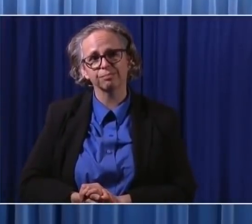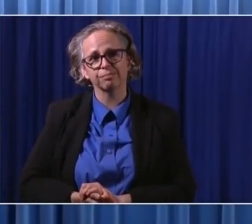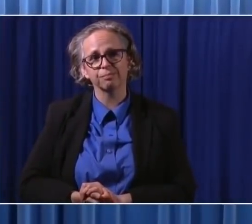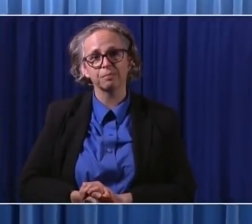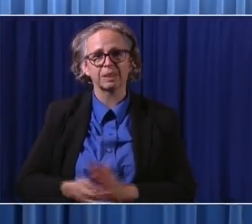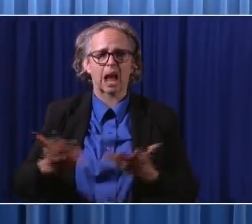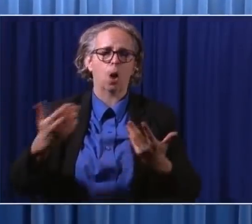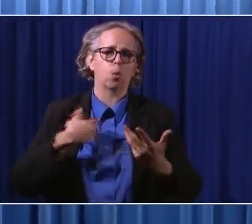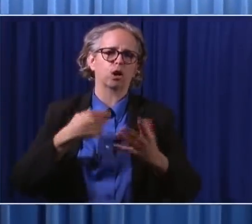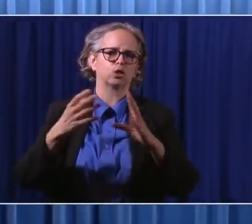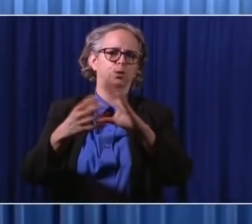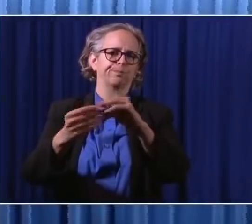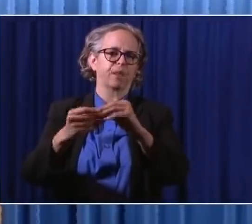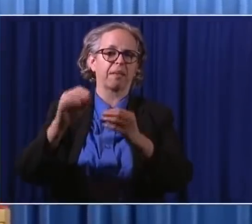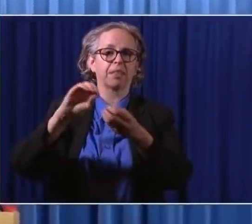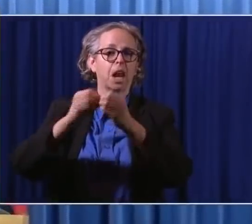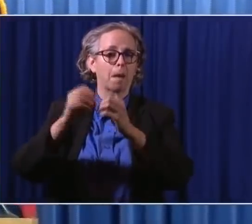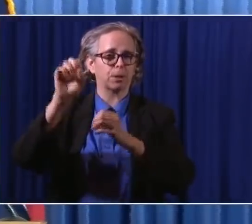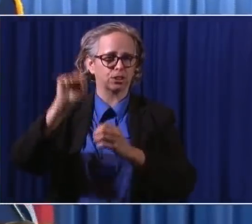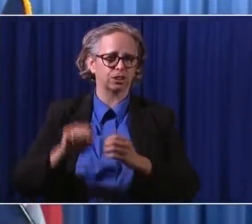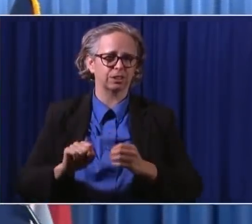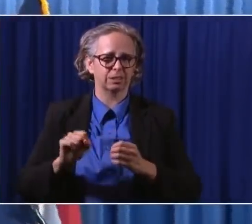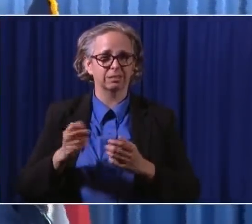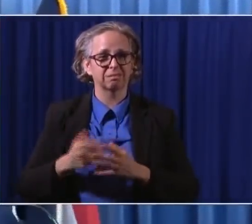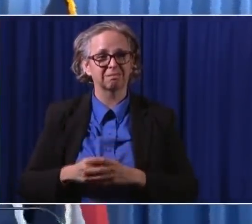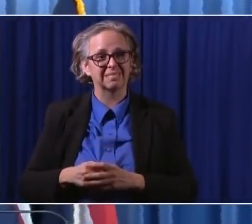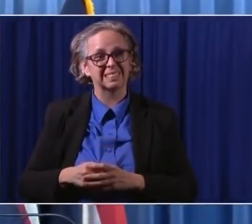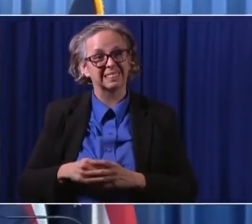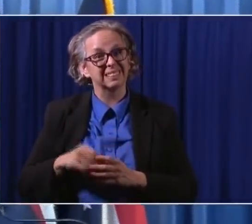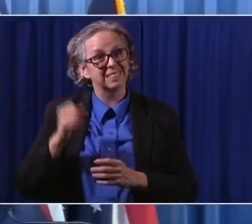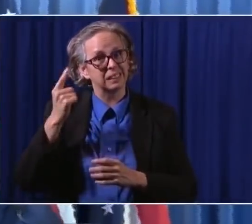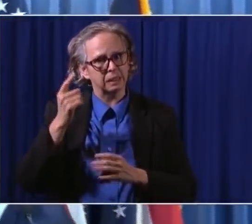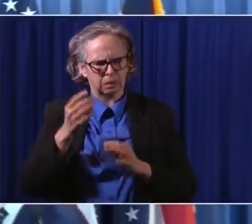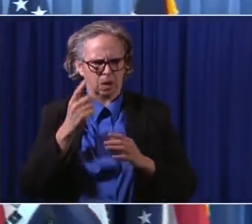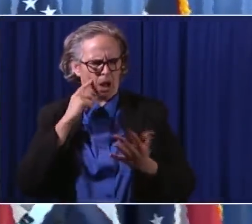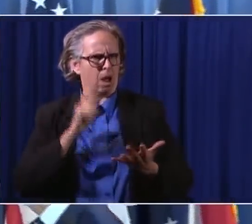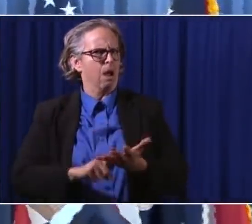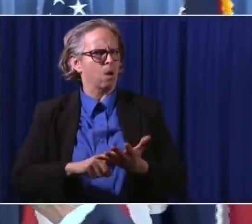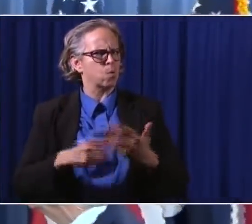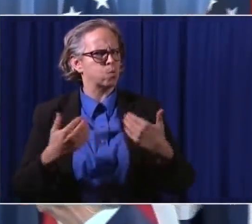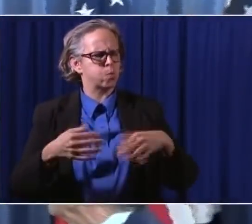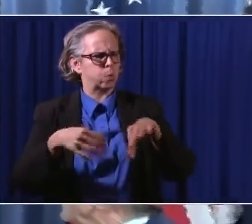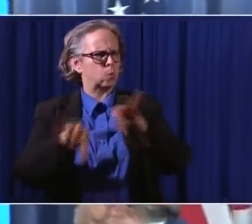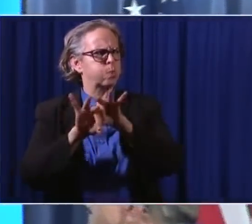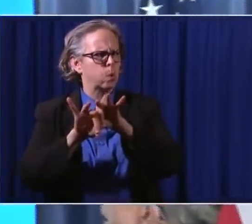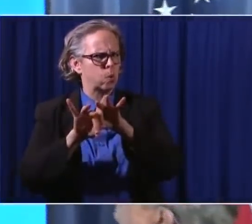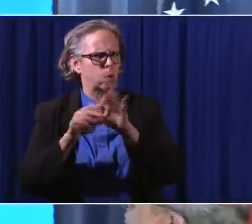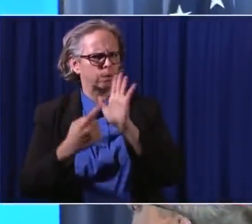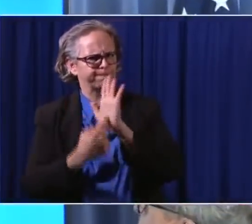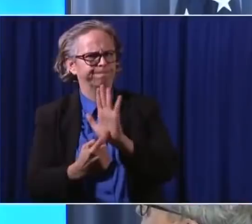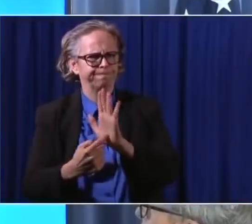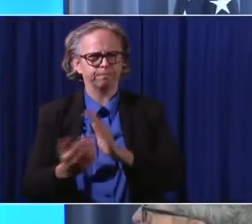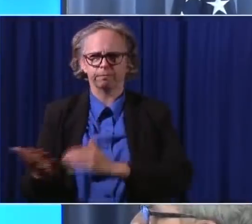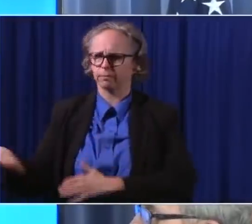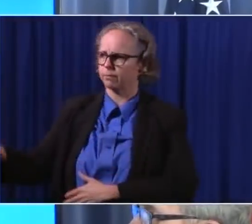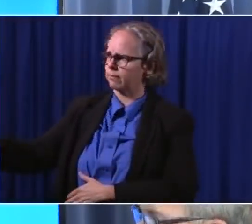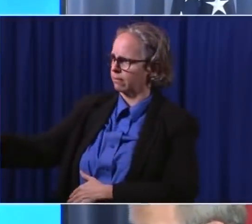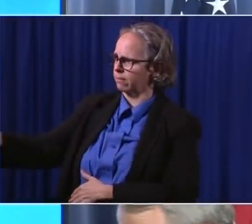WE ARE VERY GRATEFUL FOR THAT. LET'S LOOK AT THE DATA. THIS